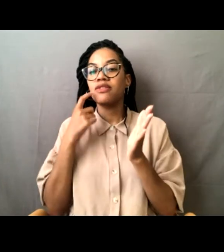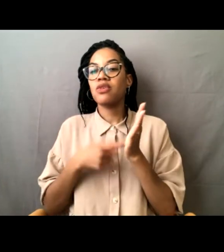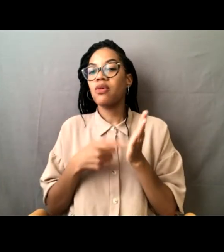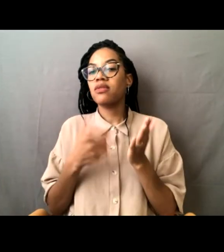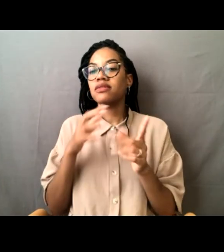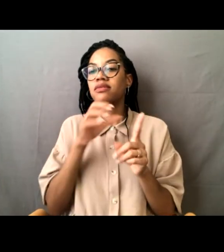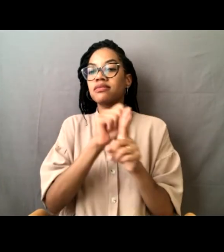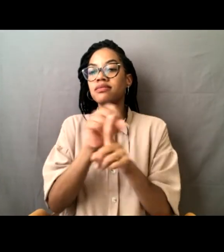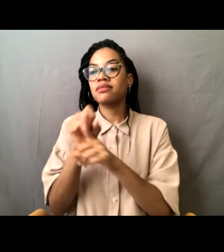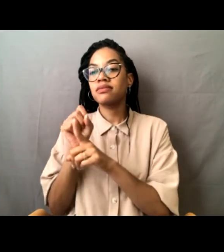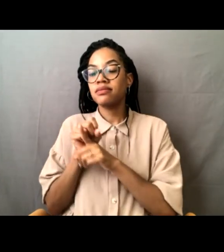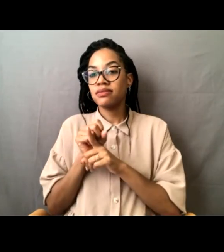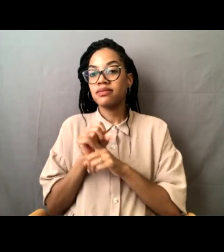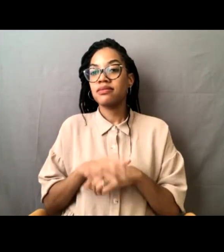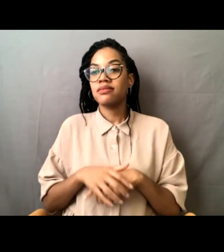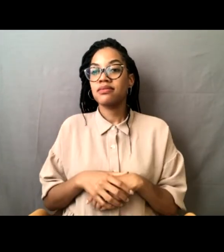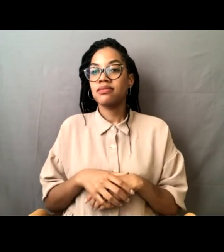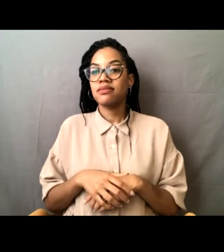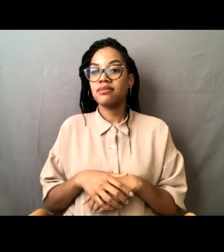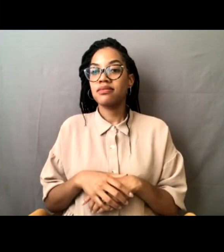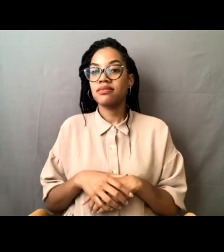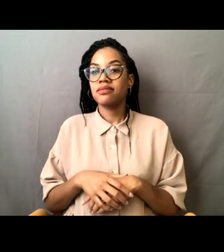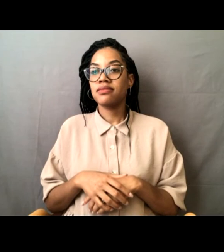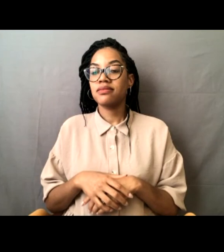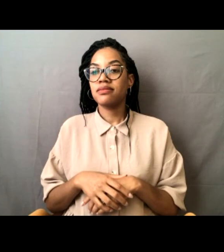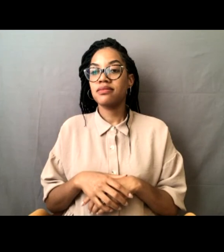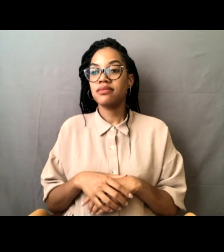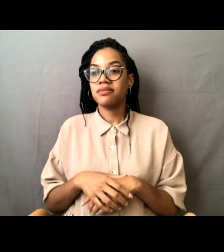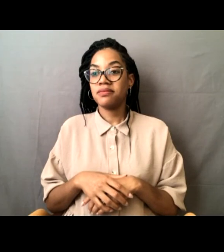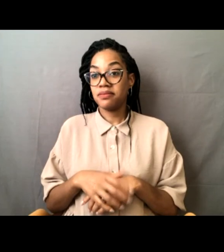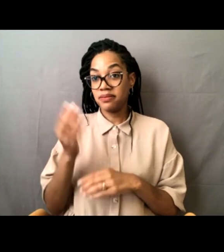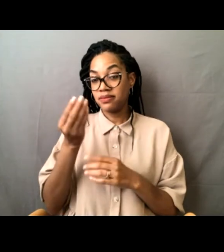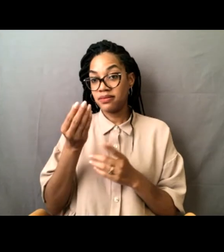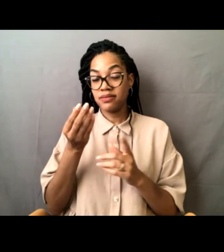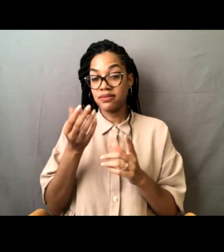may tell you if this fish is a wild or a stocked fish?